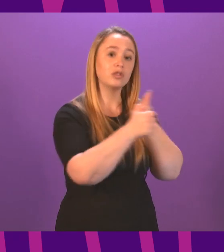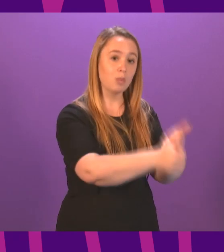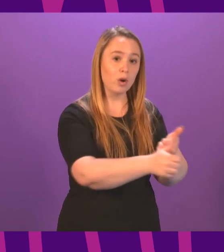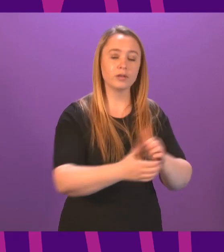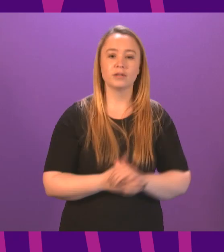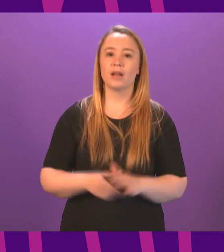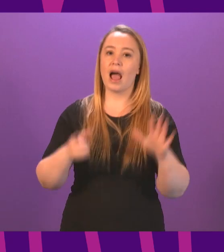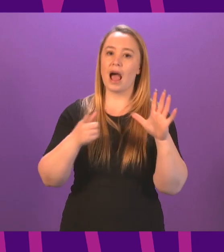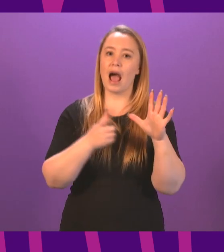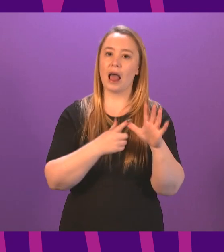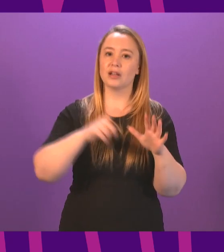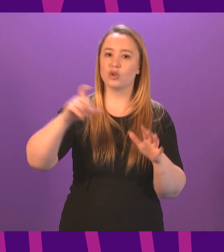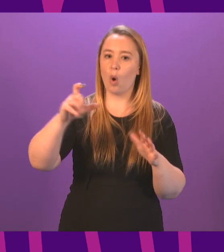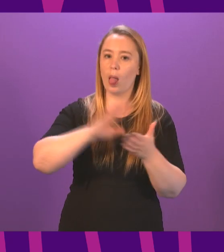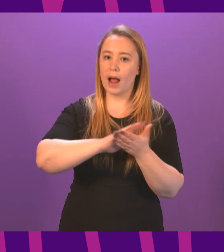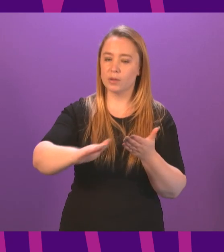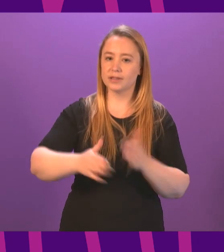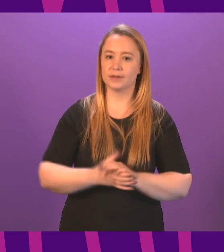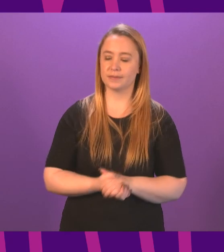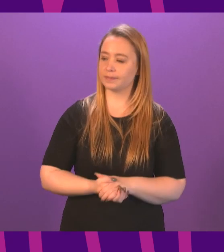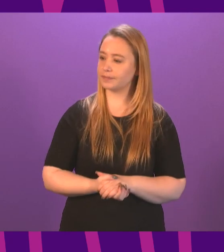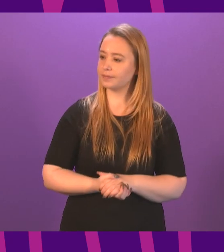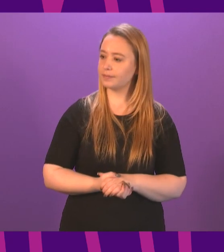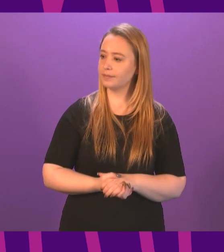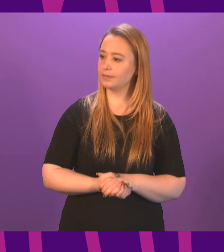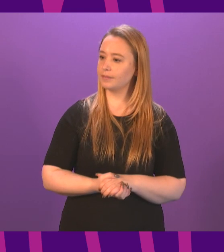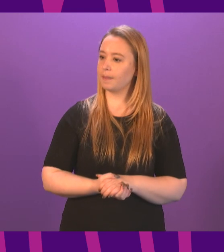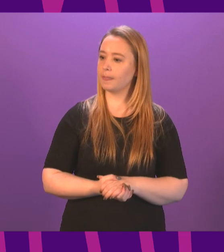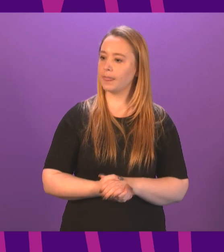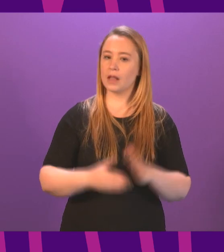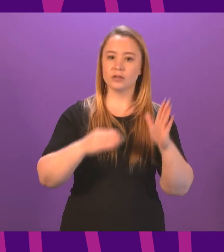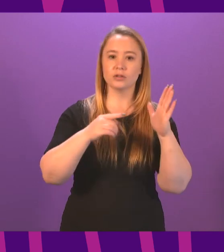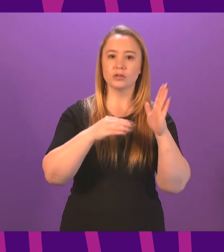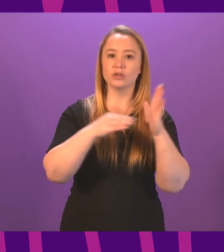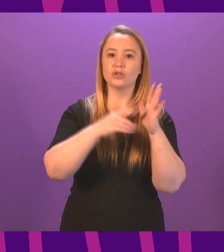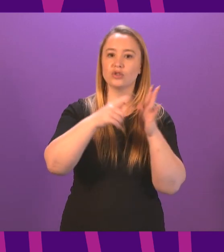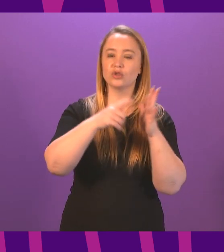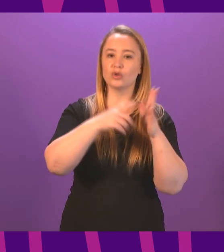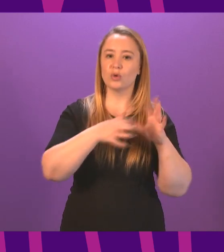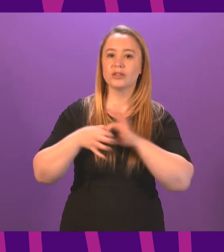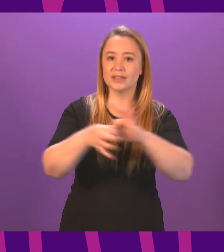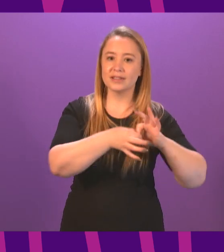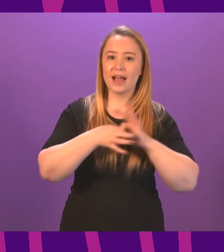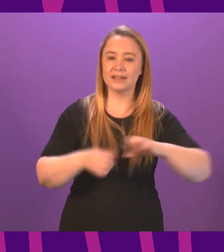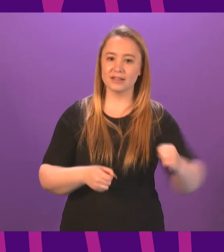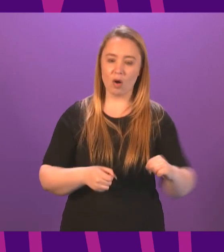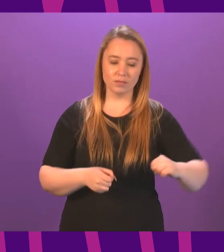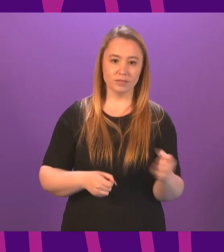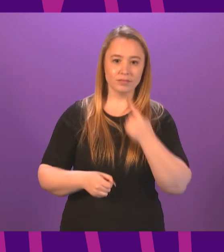Alex Cole-Hamilton (Edinburgh Western) (LD): The Royal Zoological Society of Scotland has signalled that a number of its staff have entered the redundancy process. Put simply,